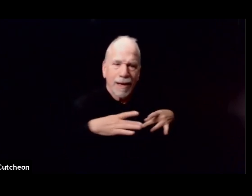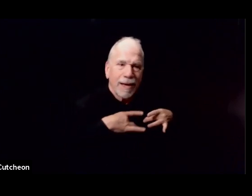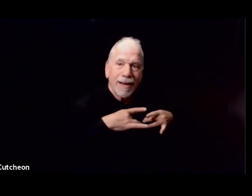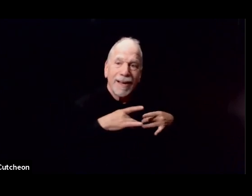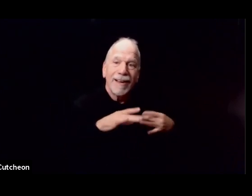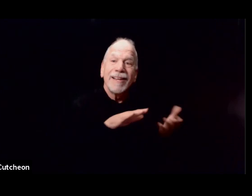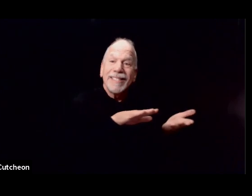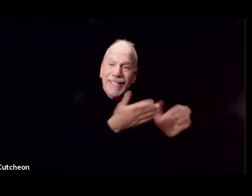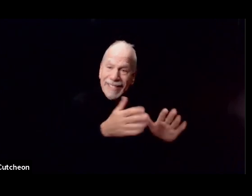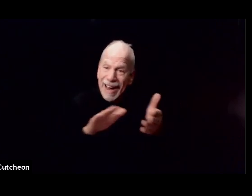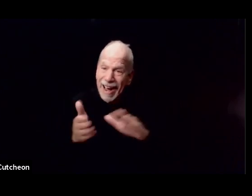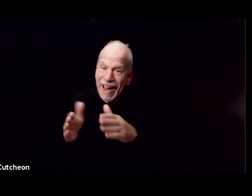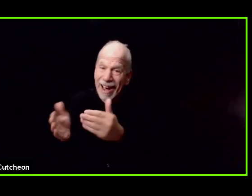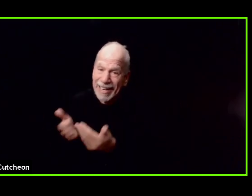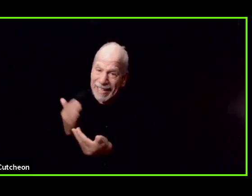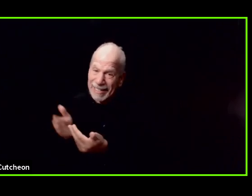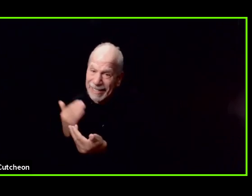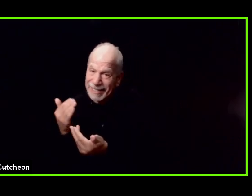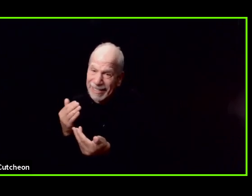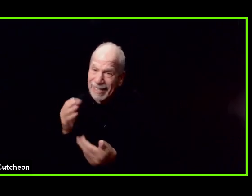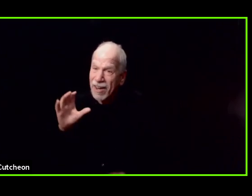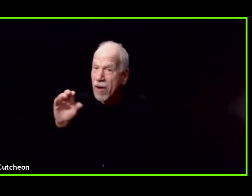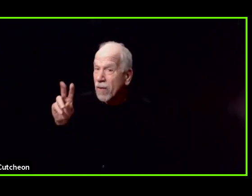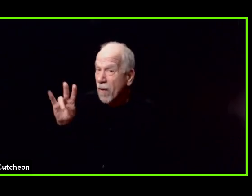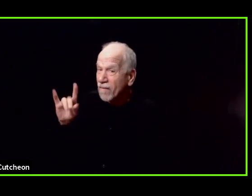and we want to talk about these disparities related to the use of commercial